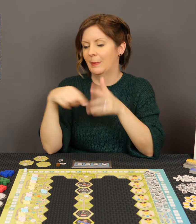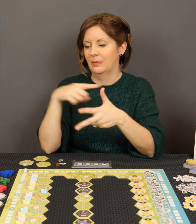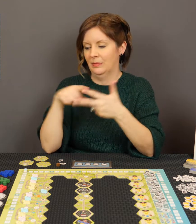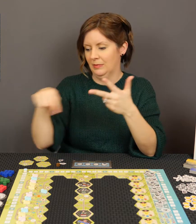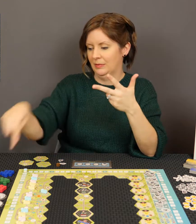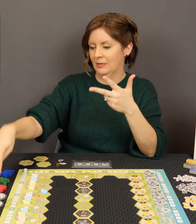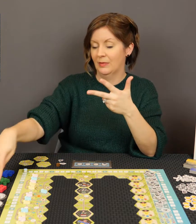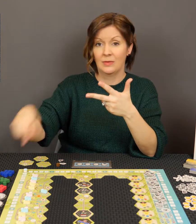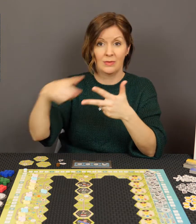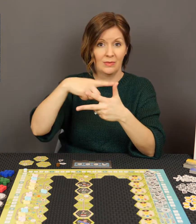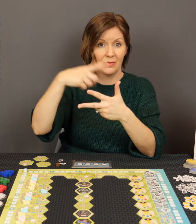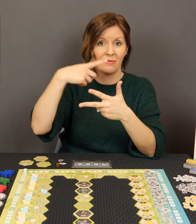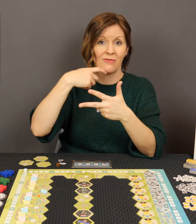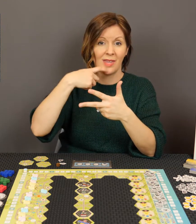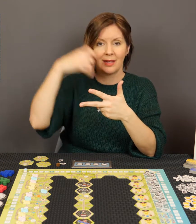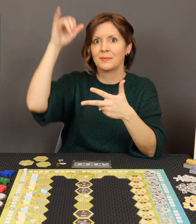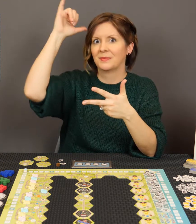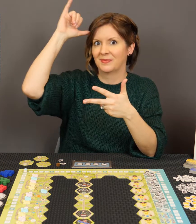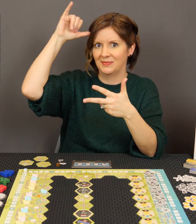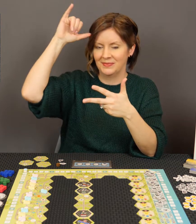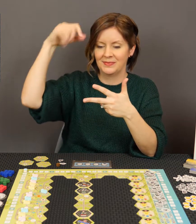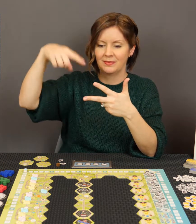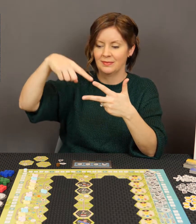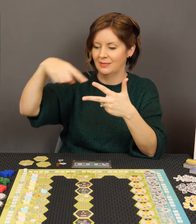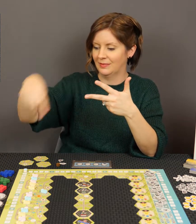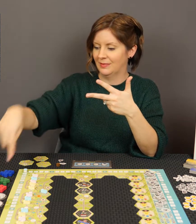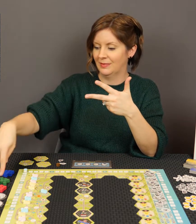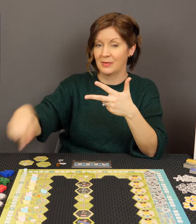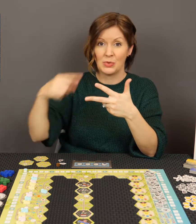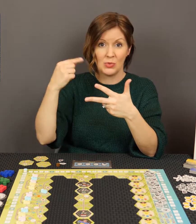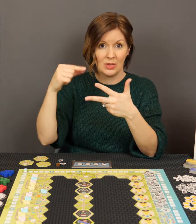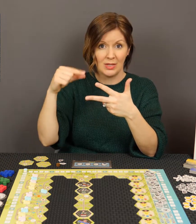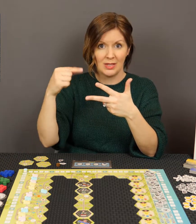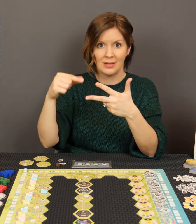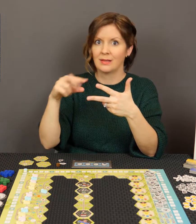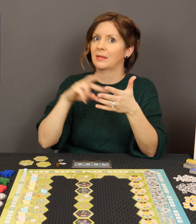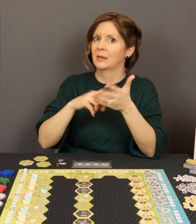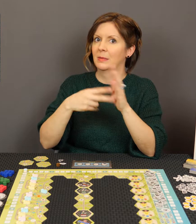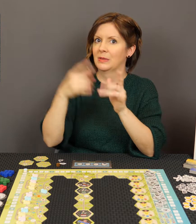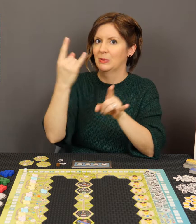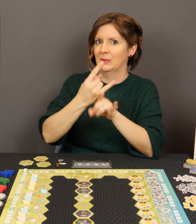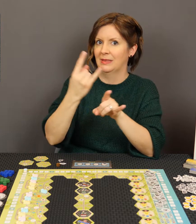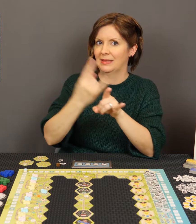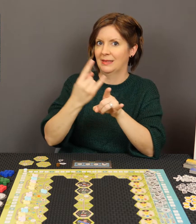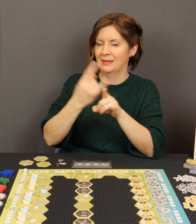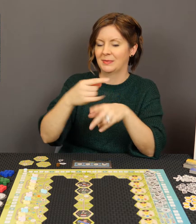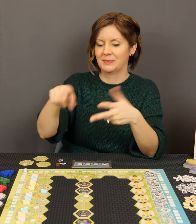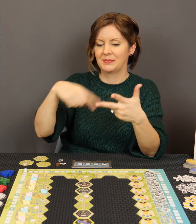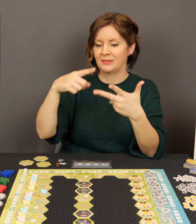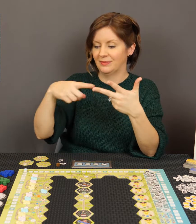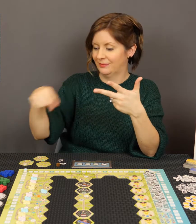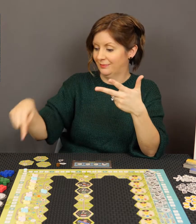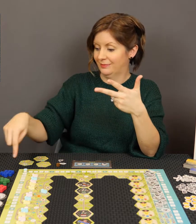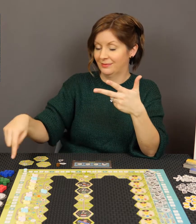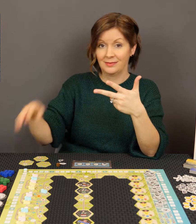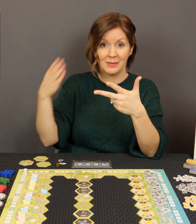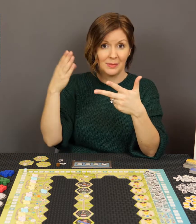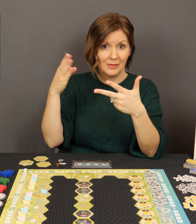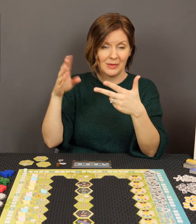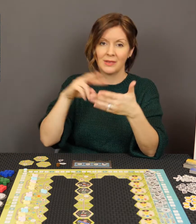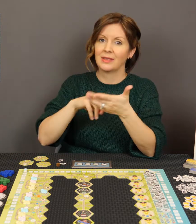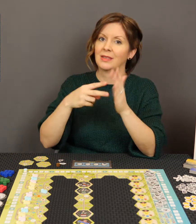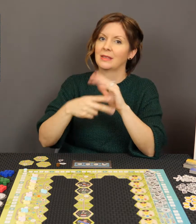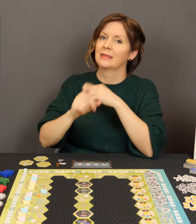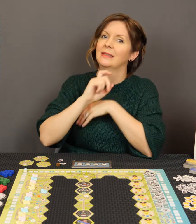So those rare resources are red, which is cattle, green, which is whiskey, and blue,